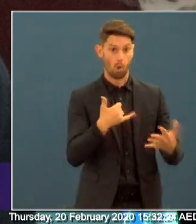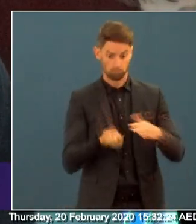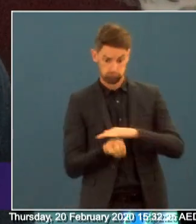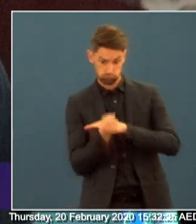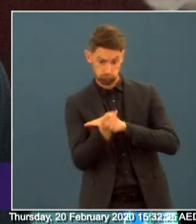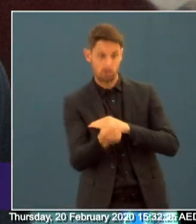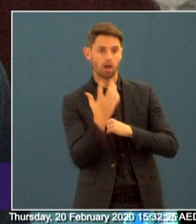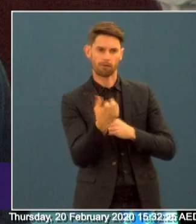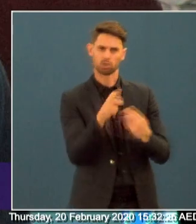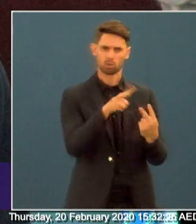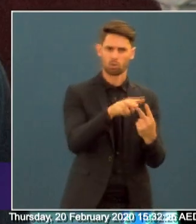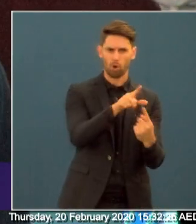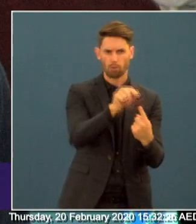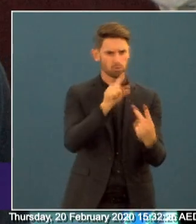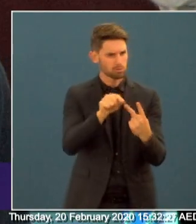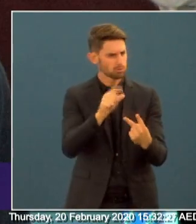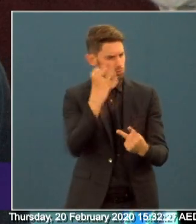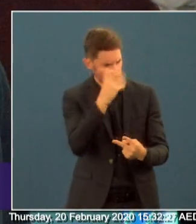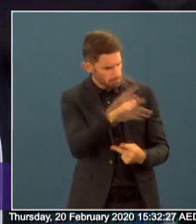Could I just ask you to explain what those pathways are?